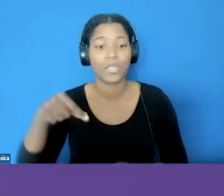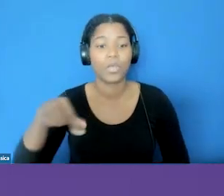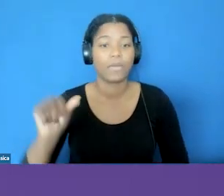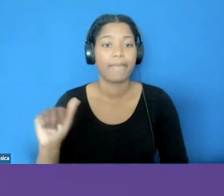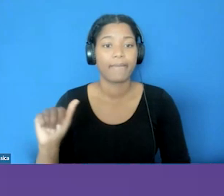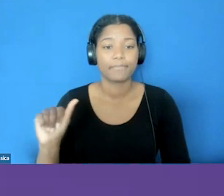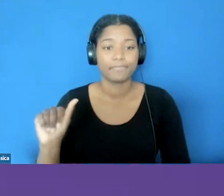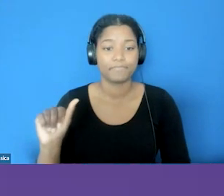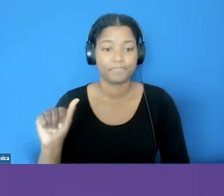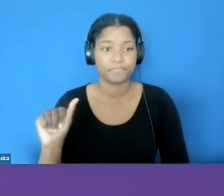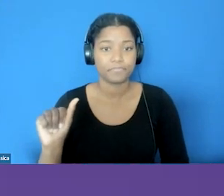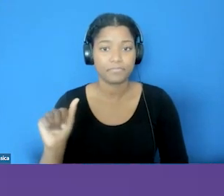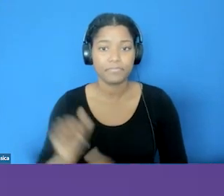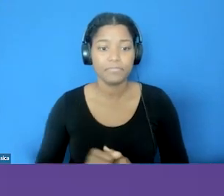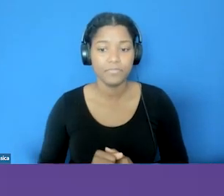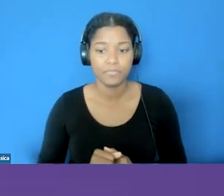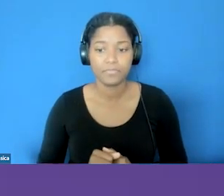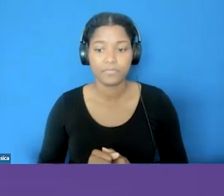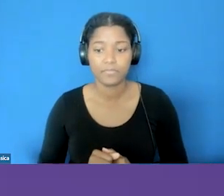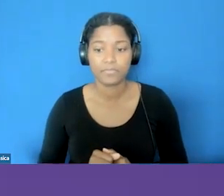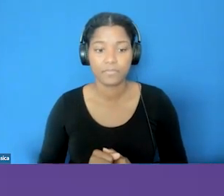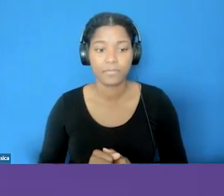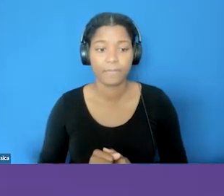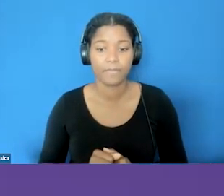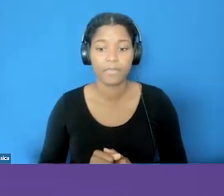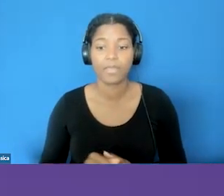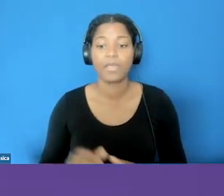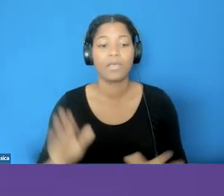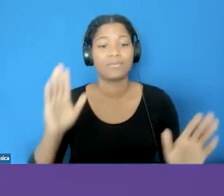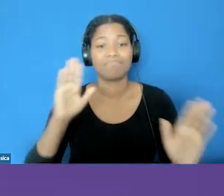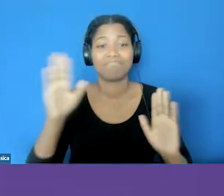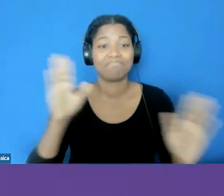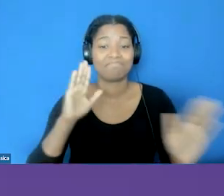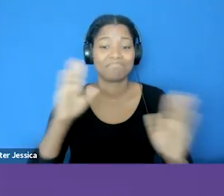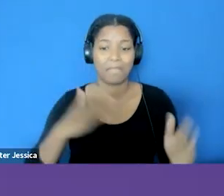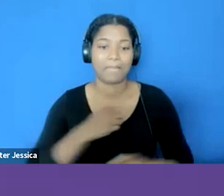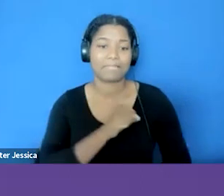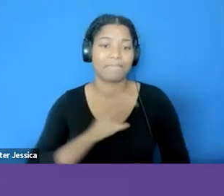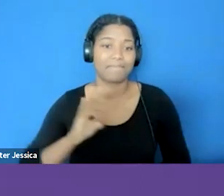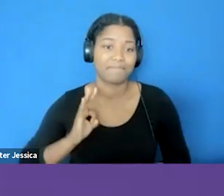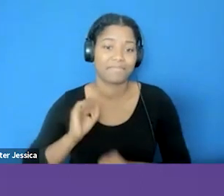And I do want to give a huge shout-out to my colleagues for really going to town